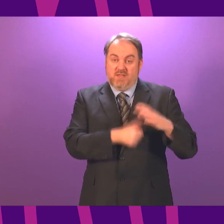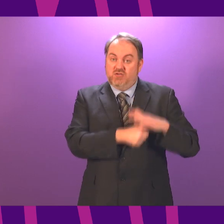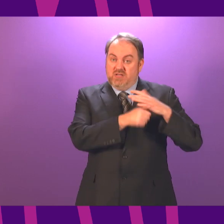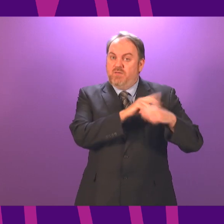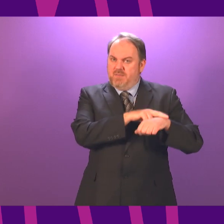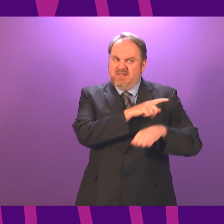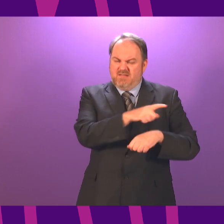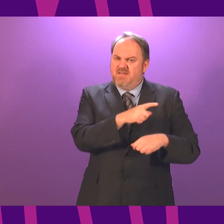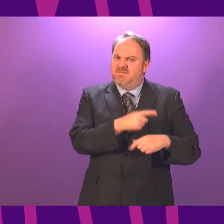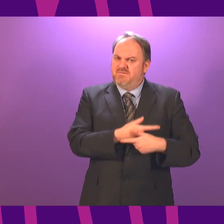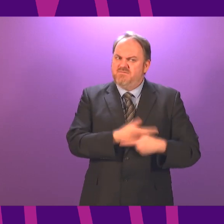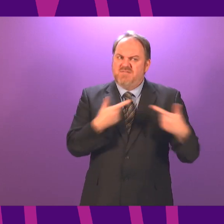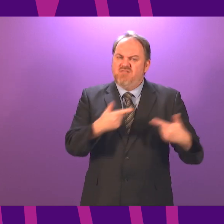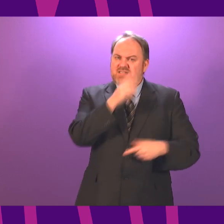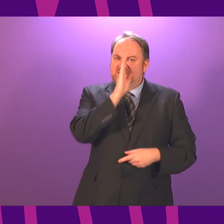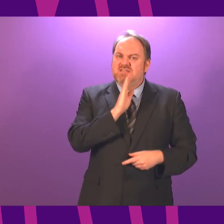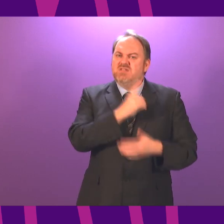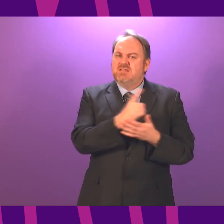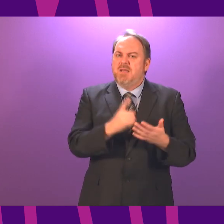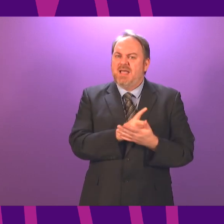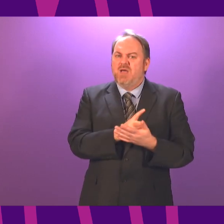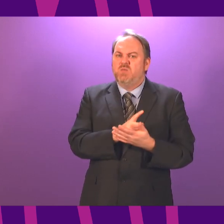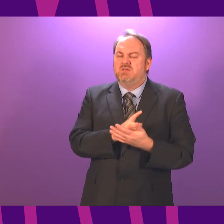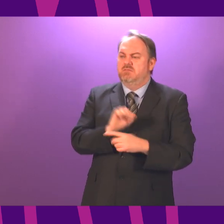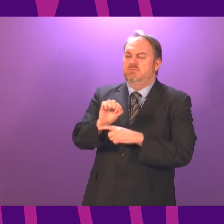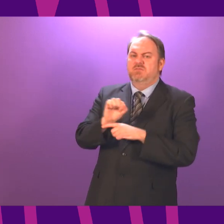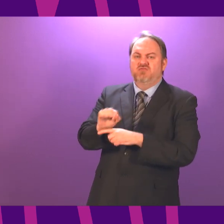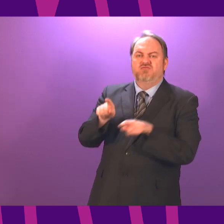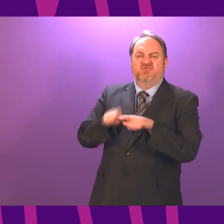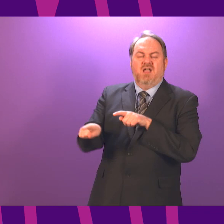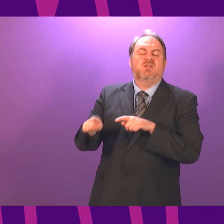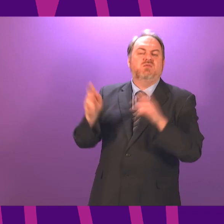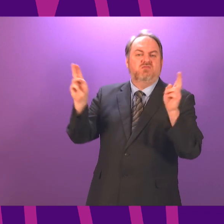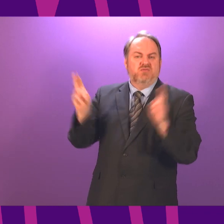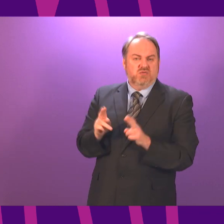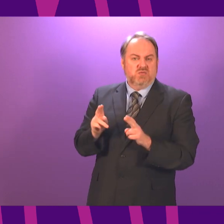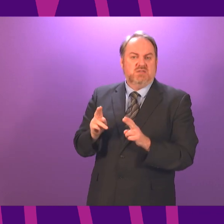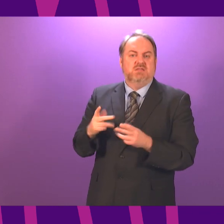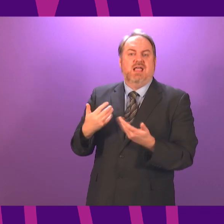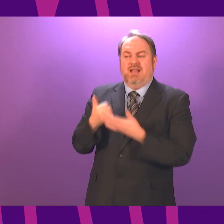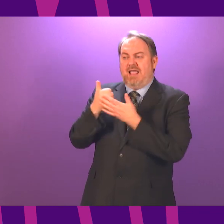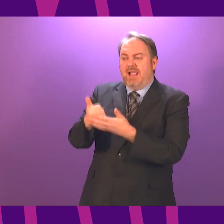and Police Scotland, as an organisation, take their responsibility to help victims